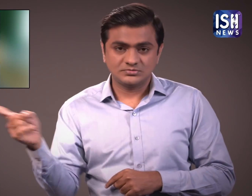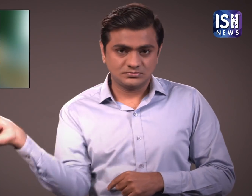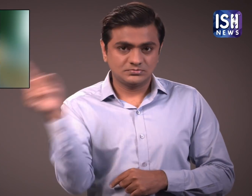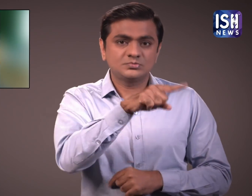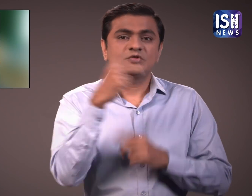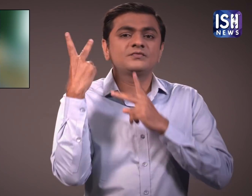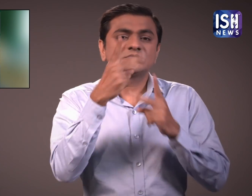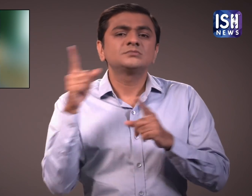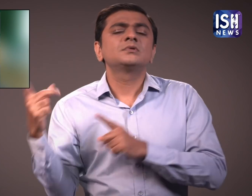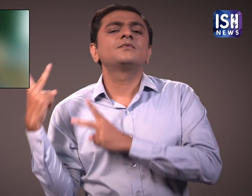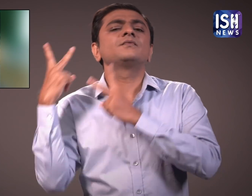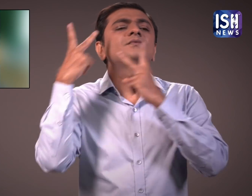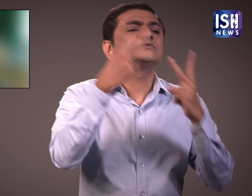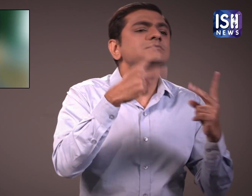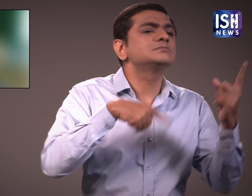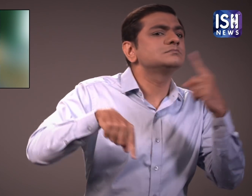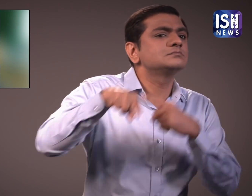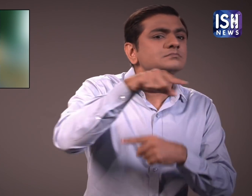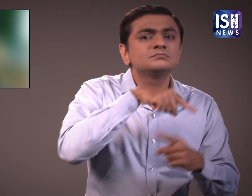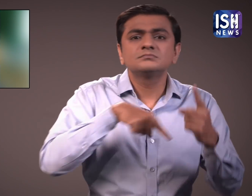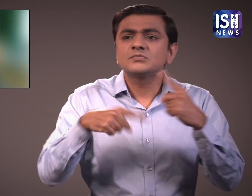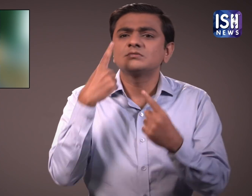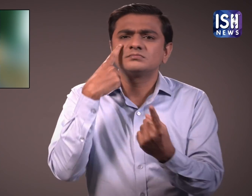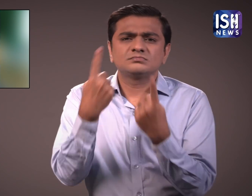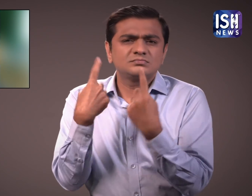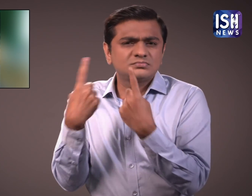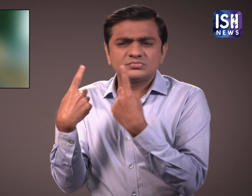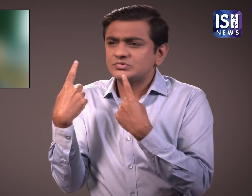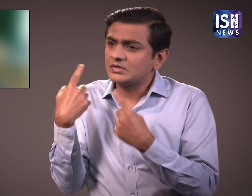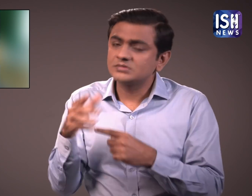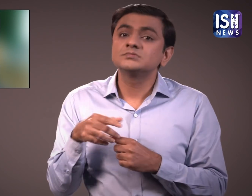to visit the village for inspection.